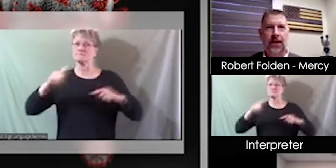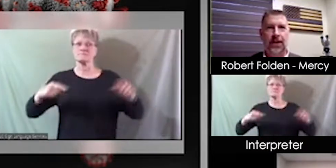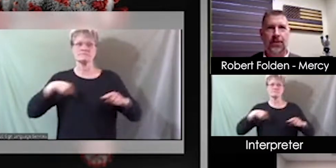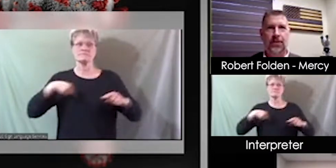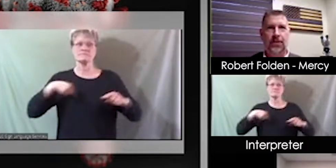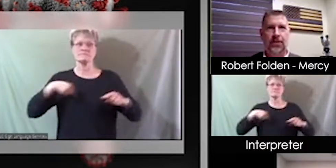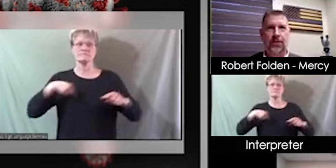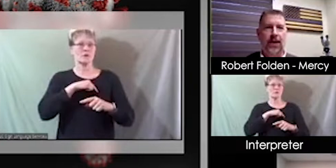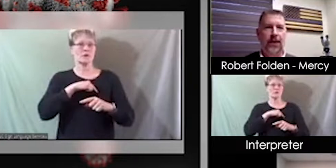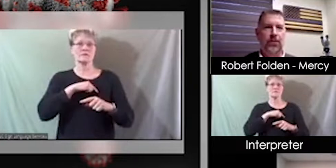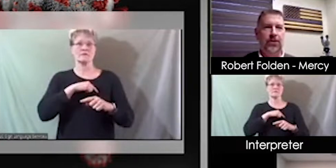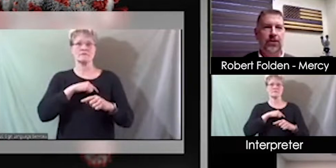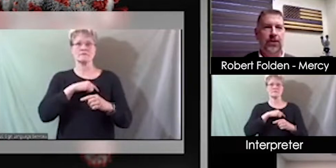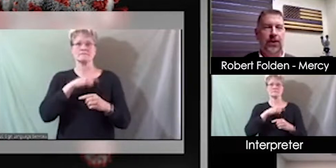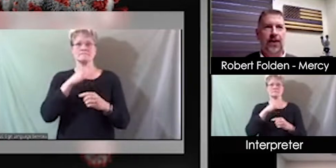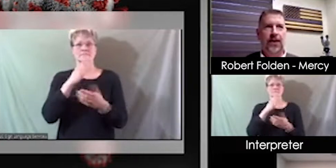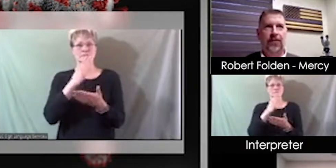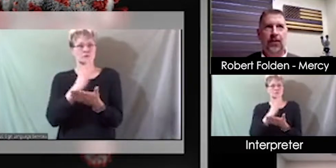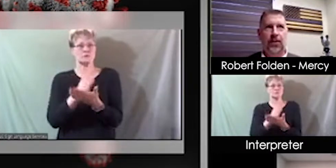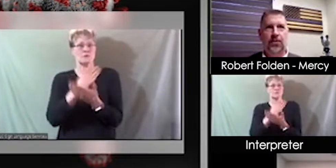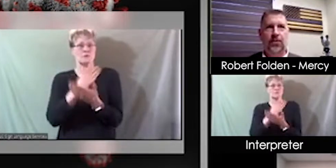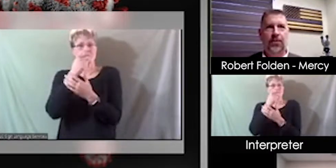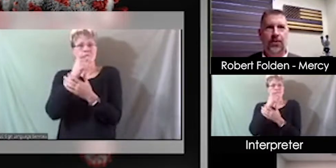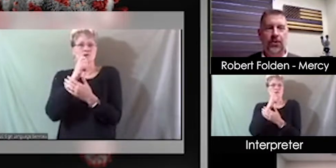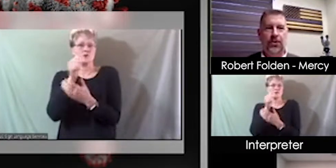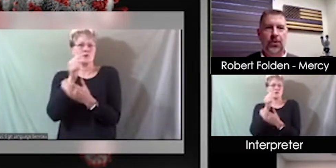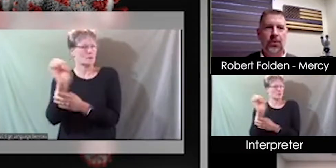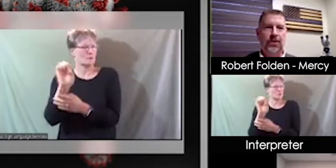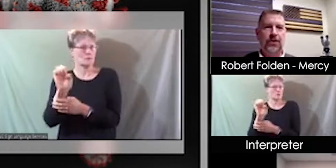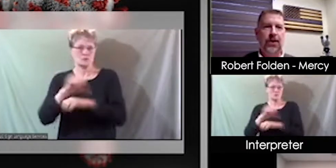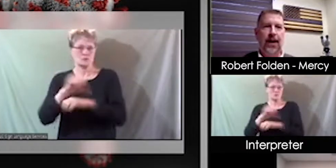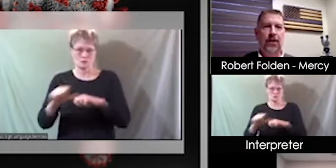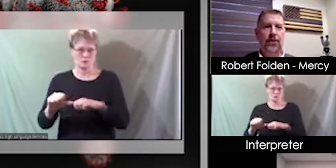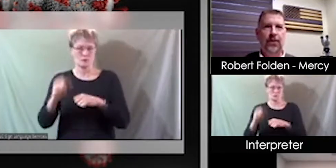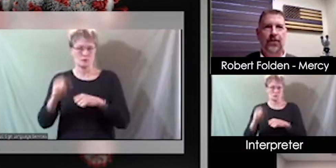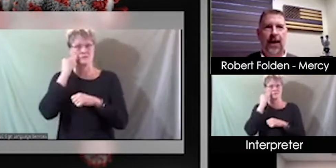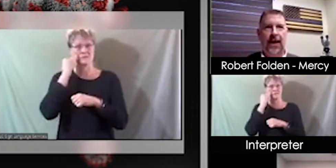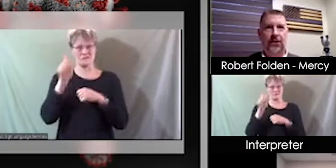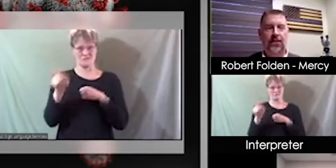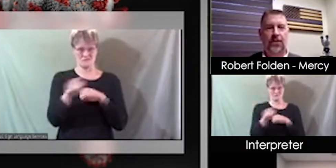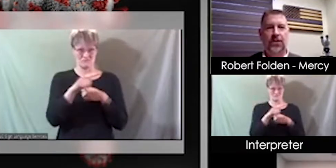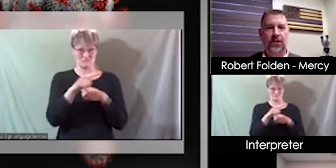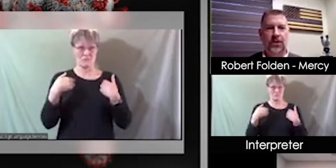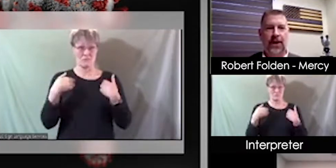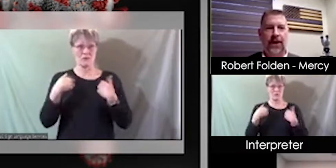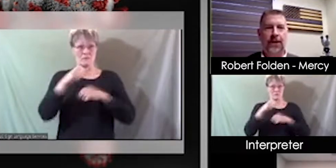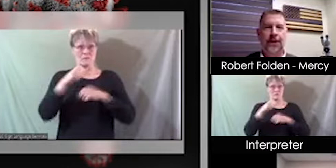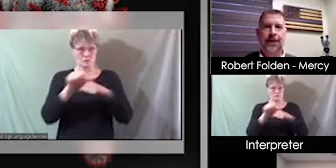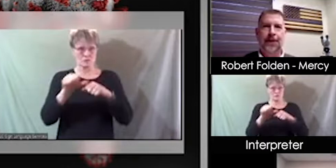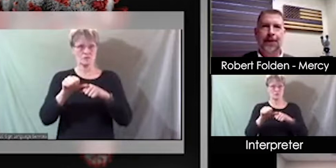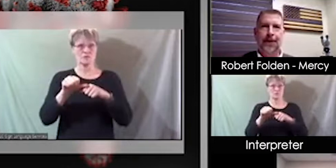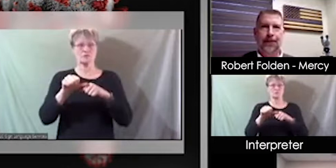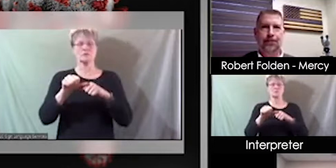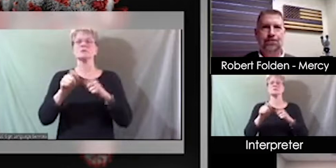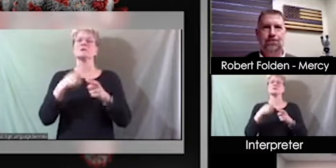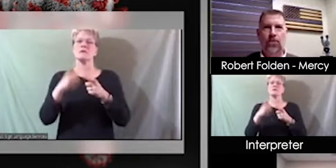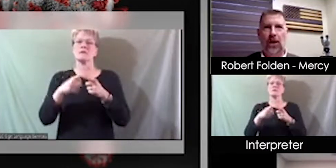again that was part of the plan was to if you could move your surgical procedure out we've asked folks to do that